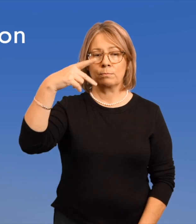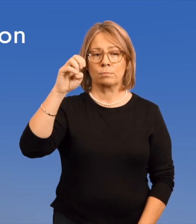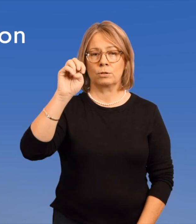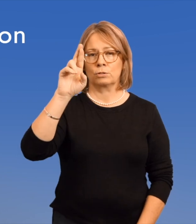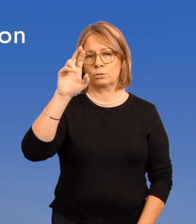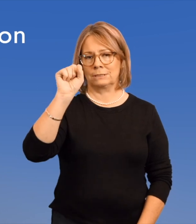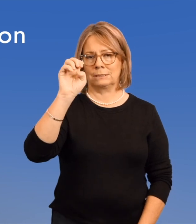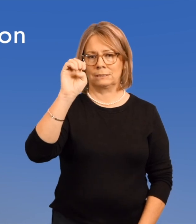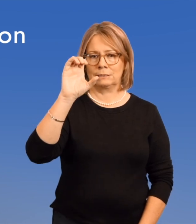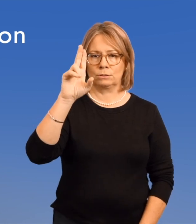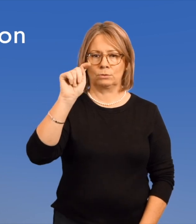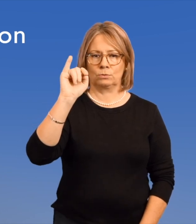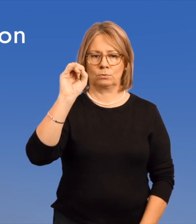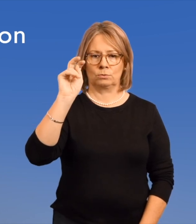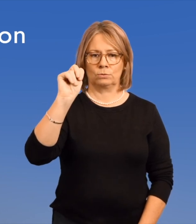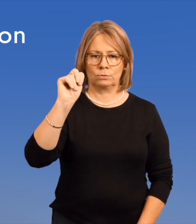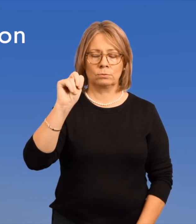Persecution.